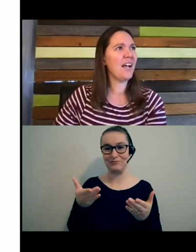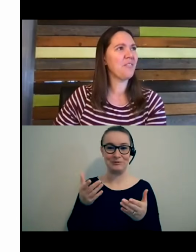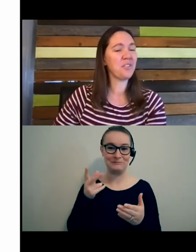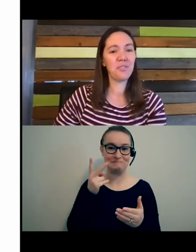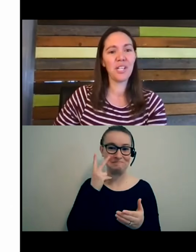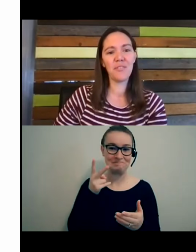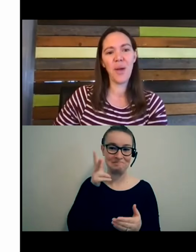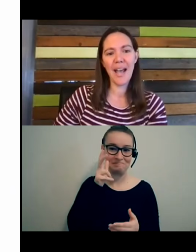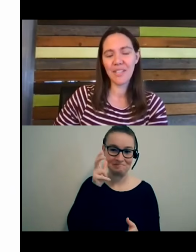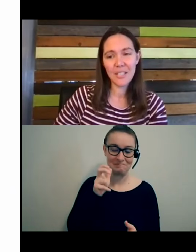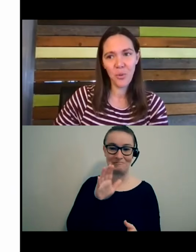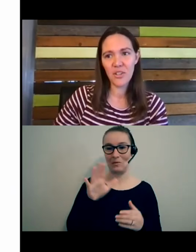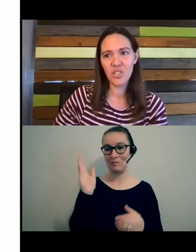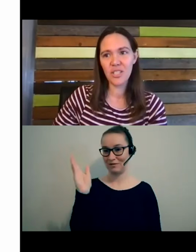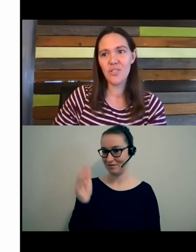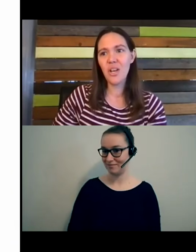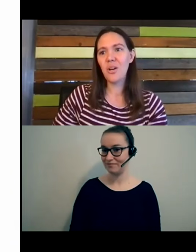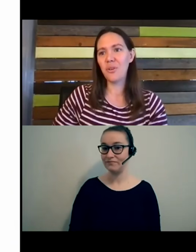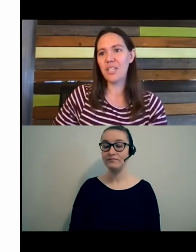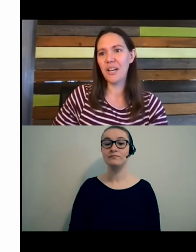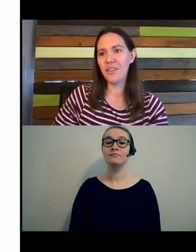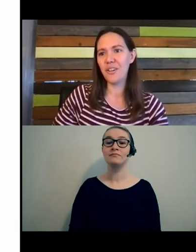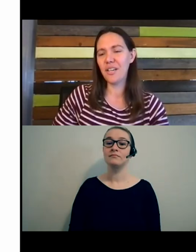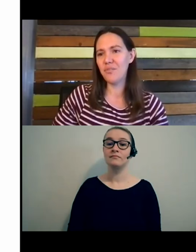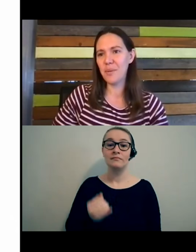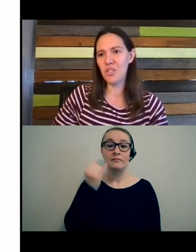Feel free, if you have any questions or any other information